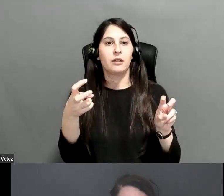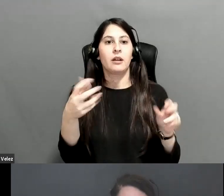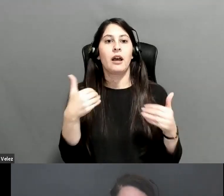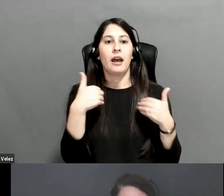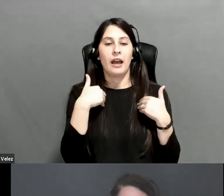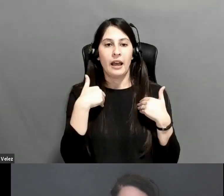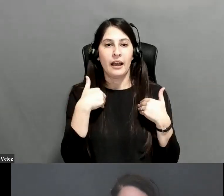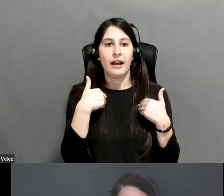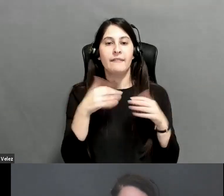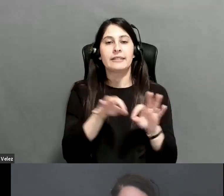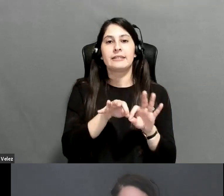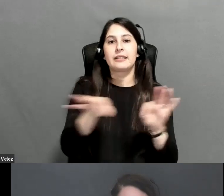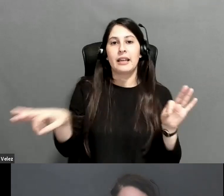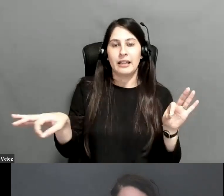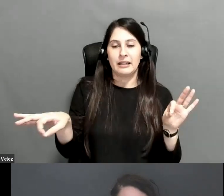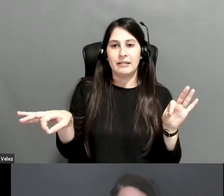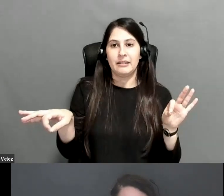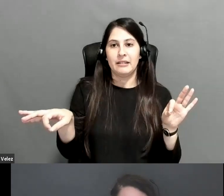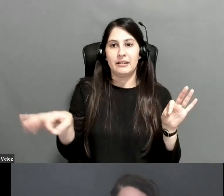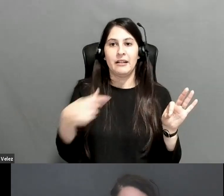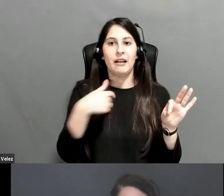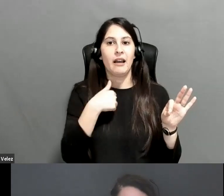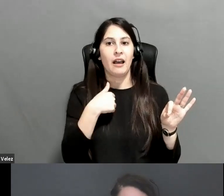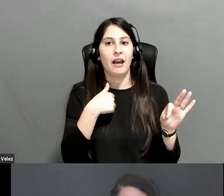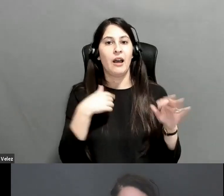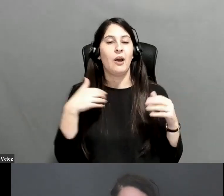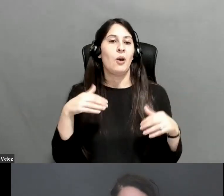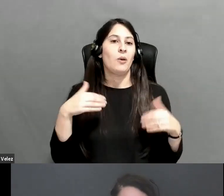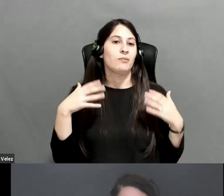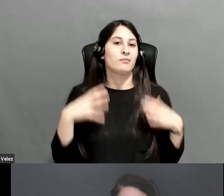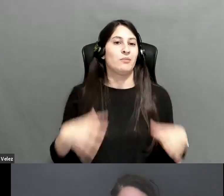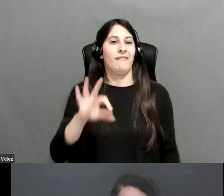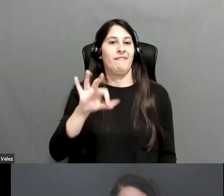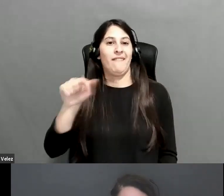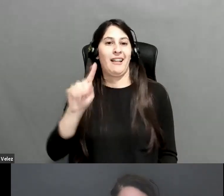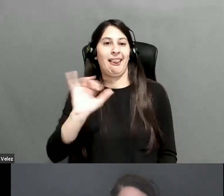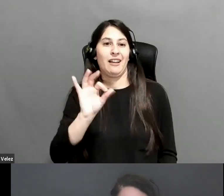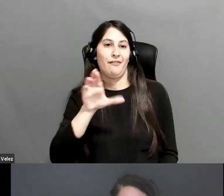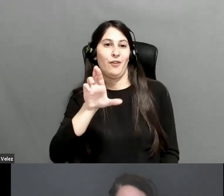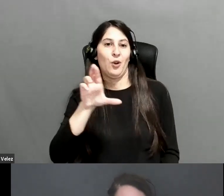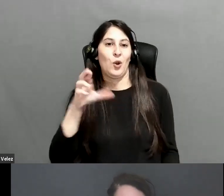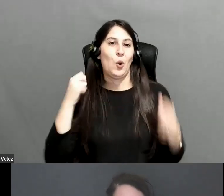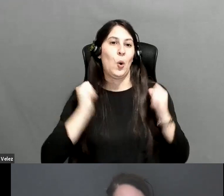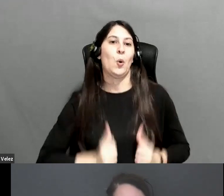I really thank you all for presenting this on this topic. I have a saying,